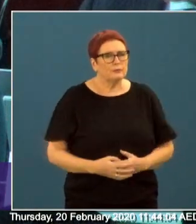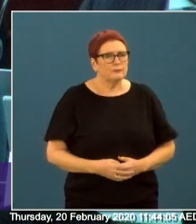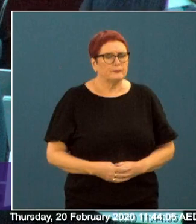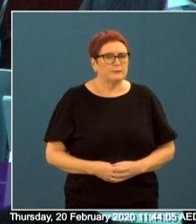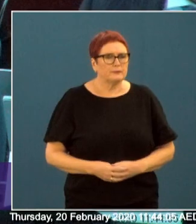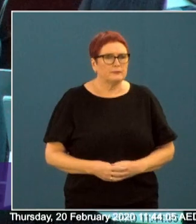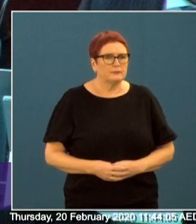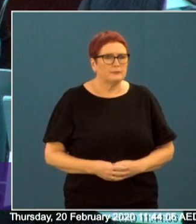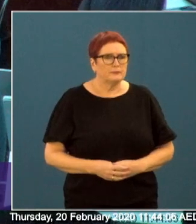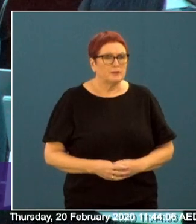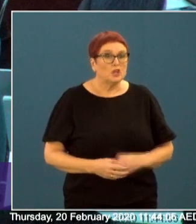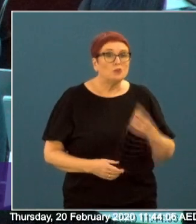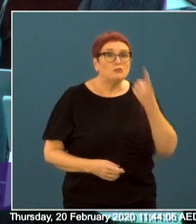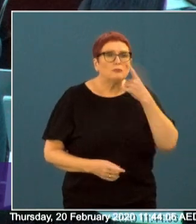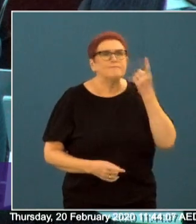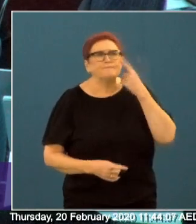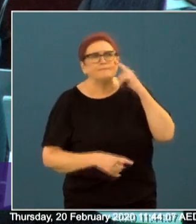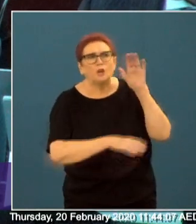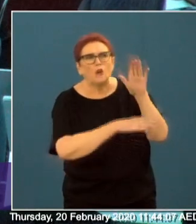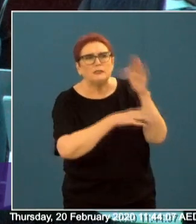you've looked abroad to the United States.